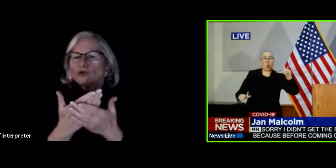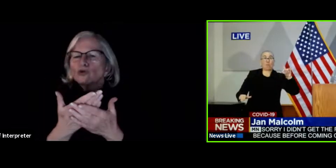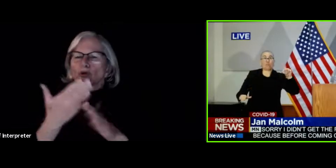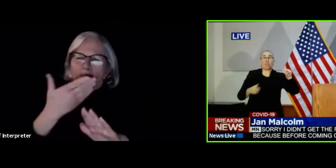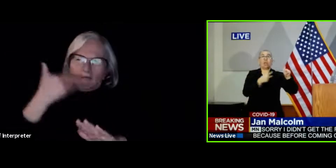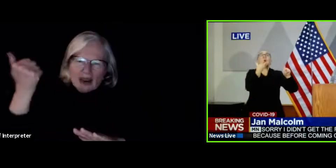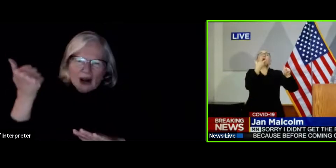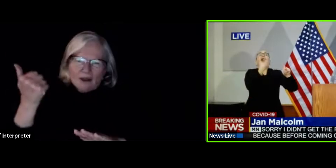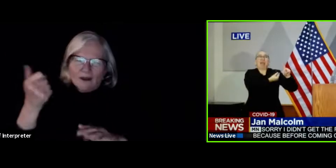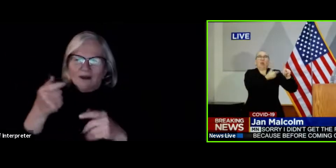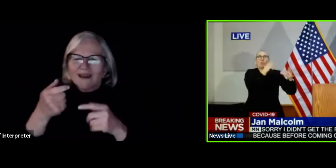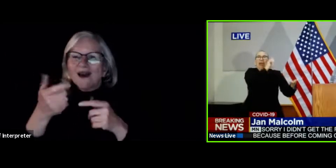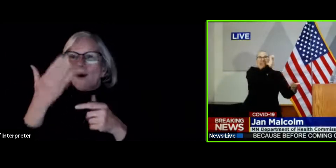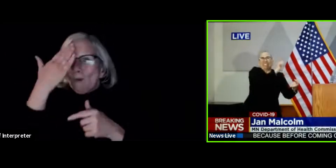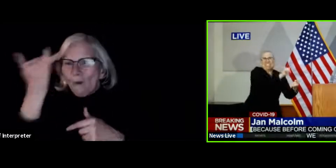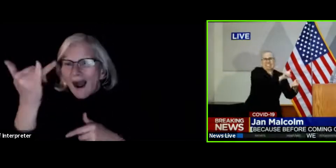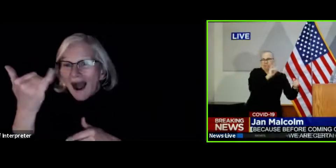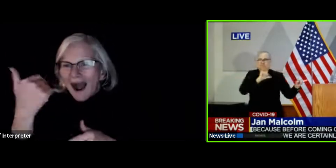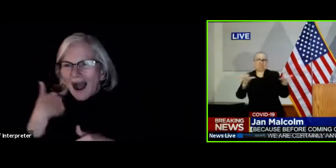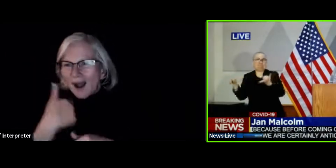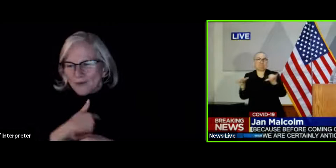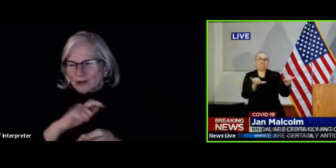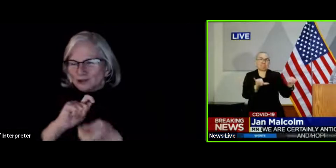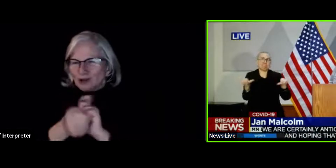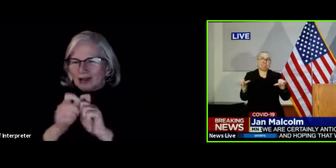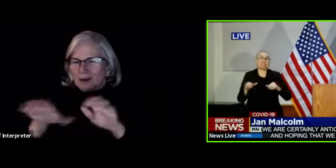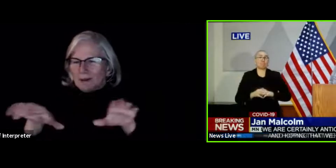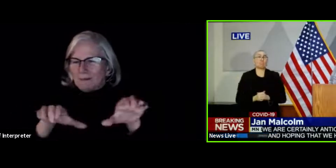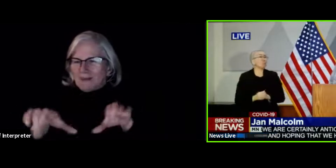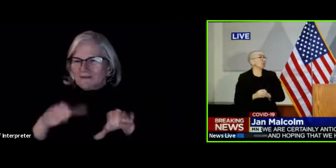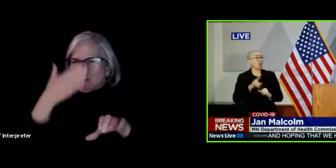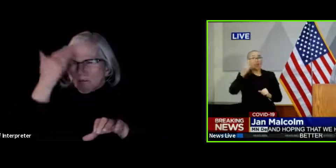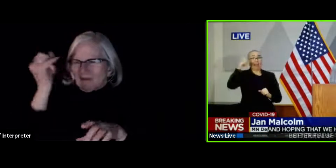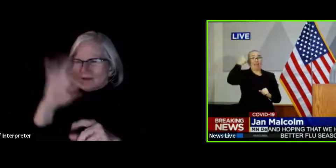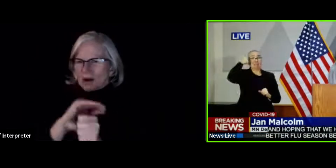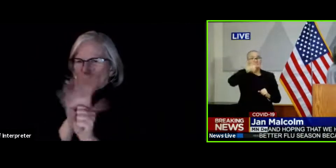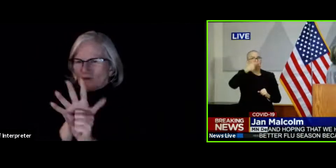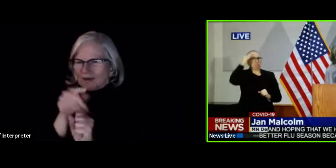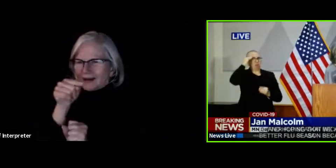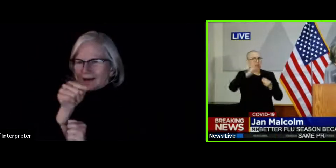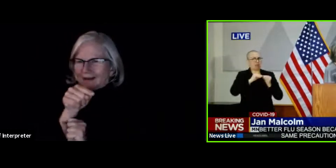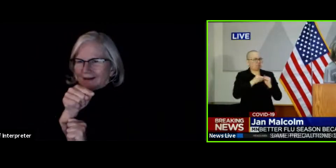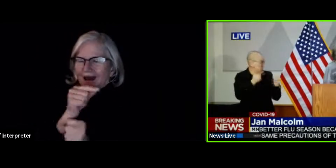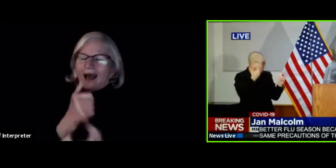SEEN, AS WELL. KNOWING THE GOVERNOR WHO OFTEN KNOWS THE DATA BEFORE I DO, I DON'T KNOW IF YOU HAPPEN TO KNOW, GOVERNOR.